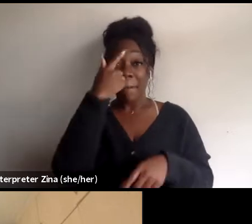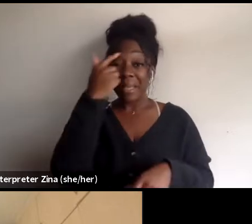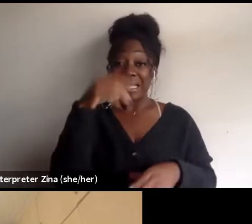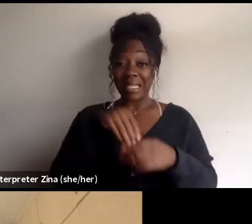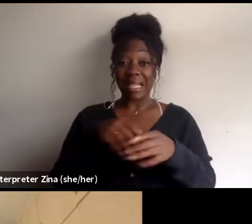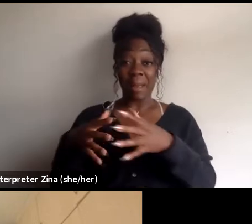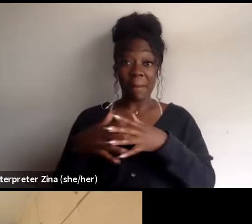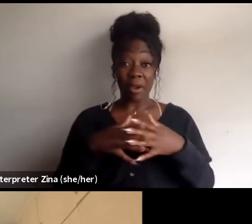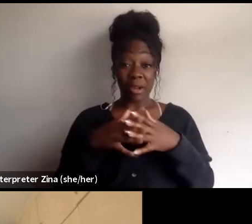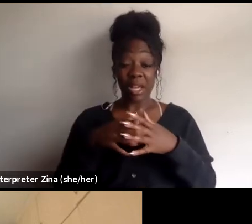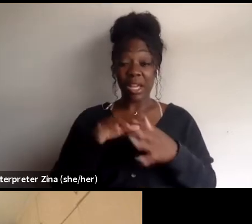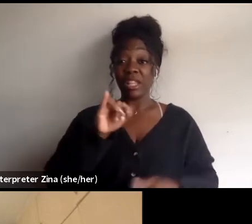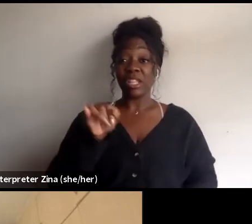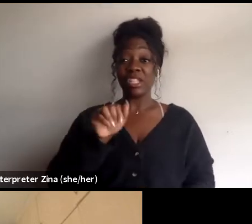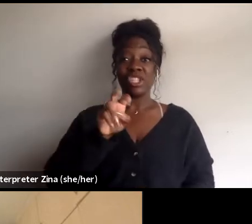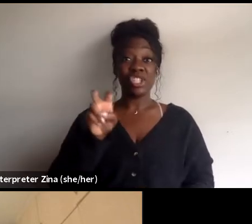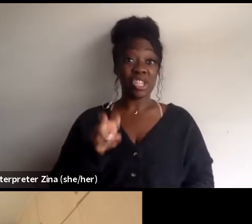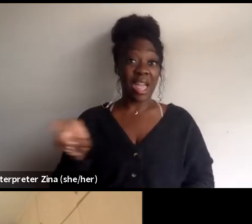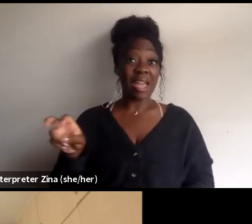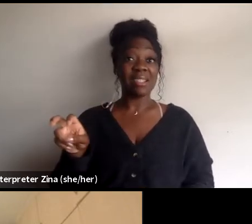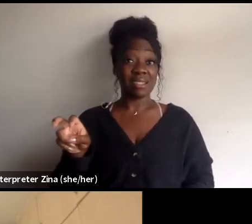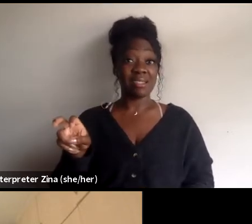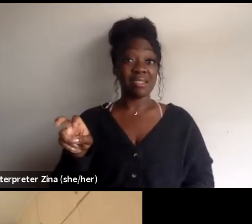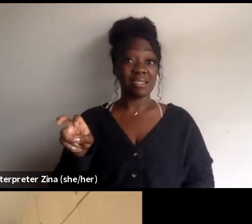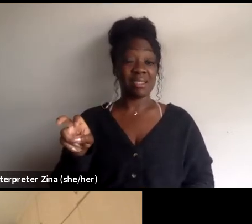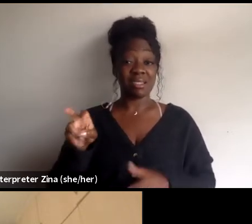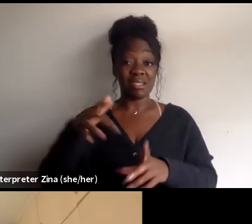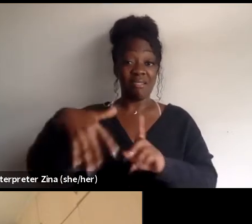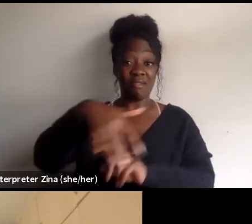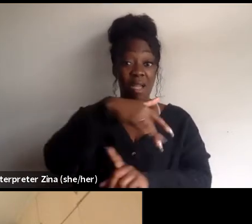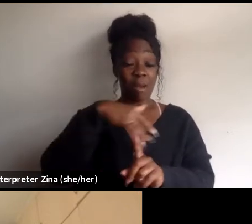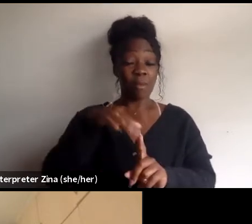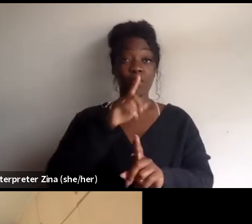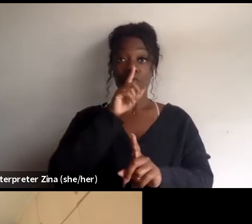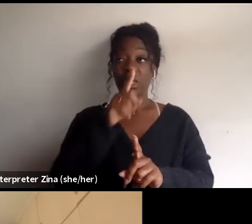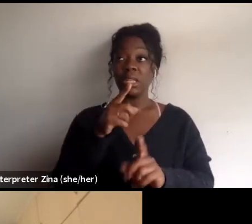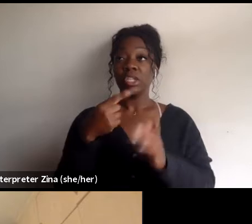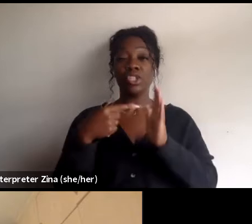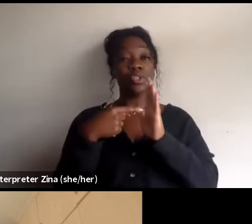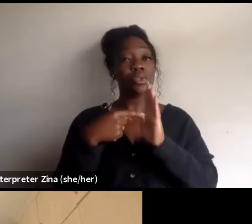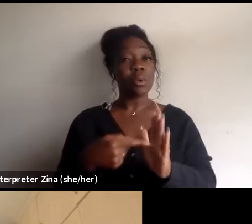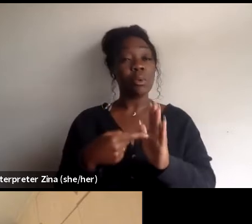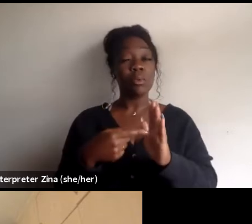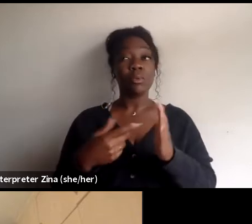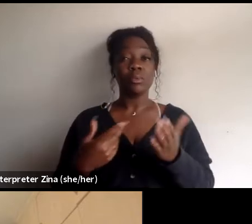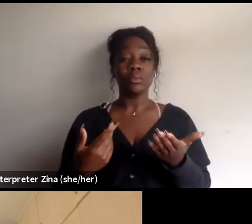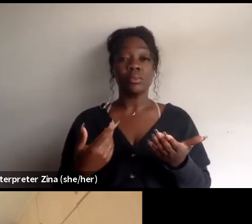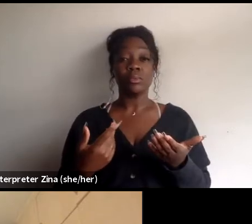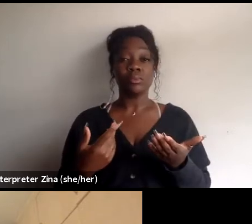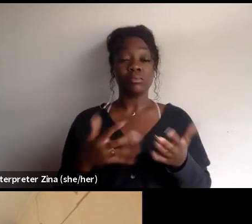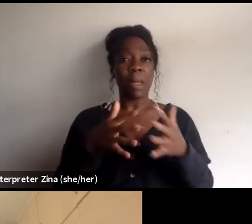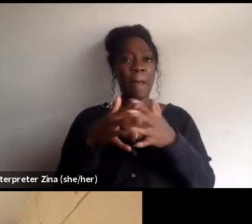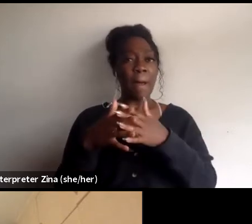at the time was a real commentary on who America was.